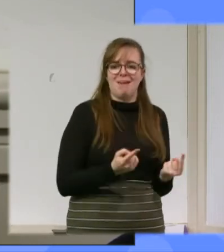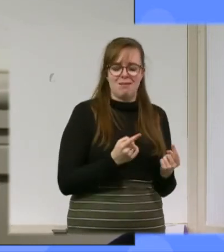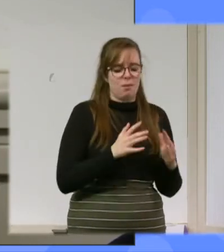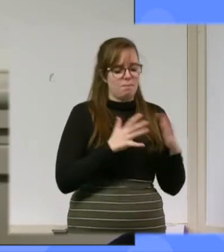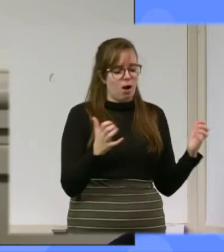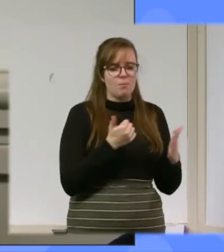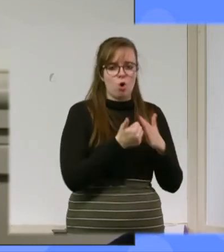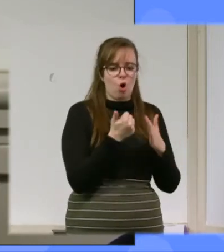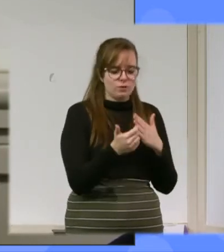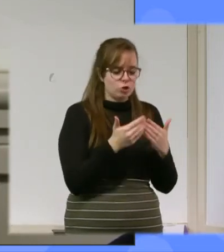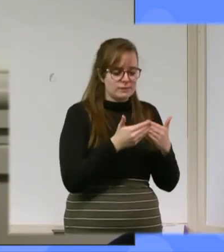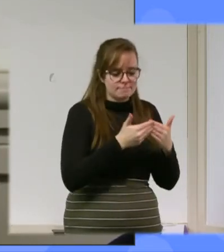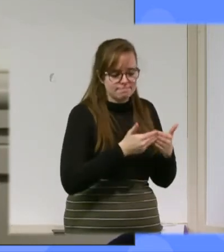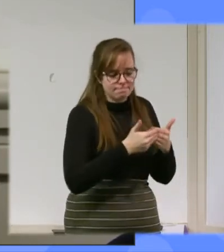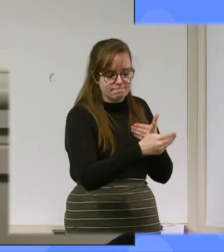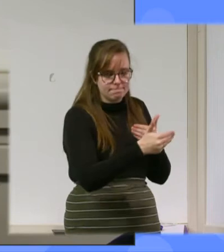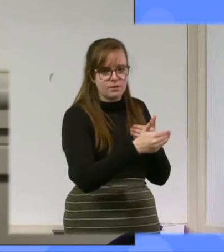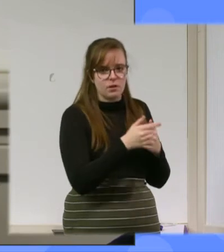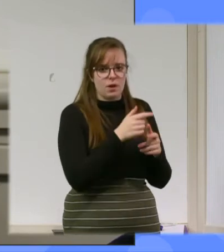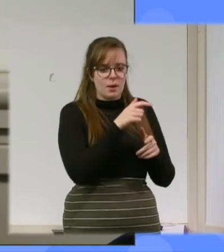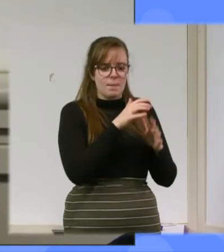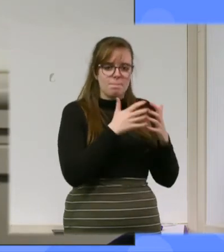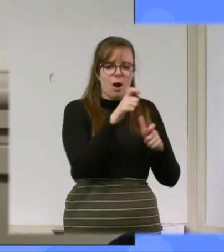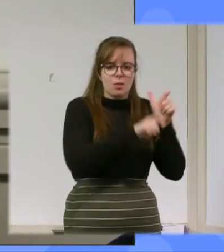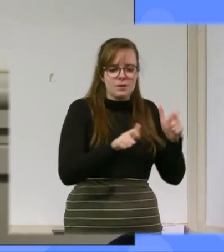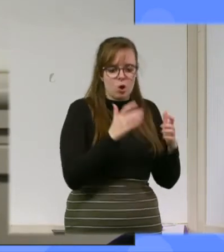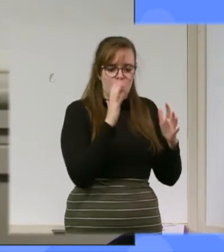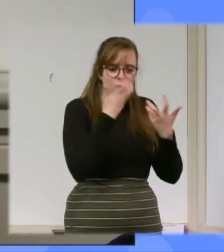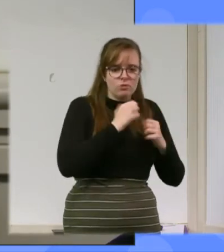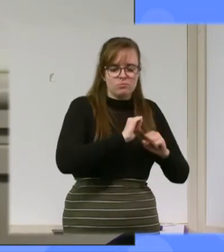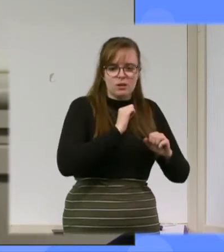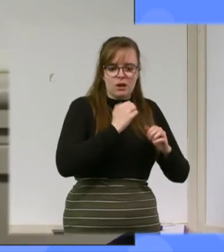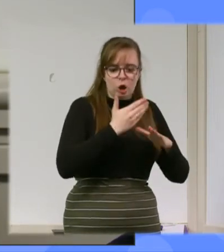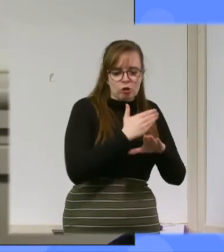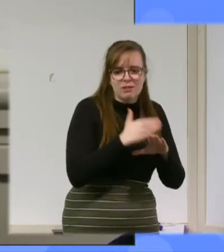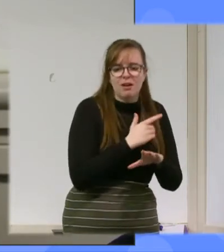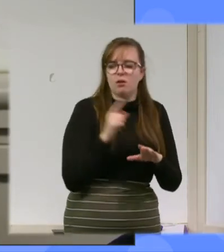only to they get elected for the next term parliamentarians are worried about their careers you know you don't have any of the